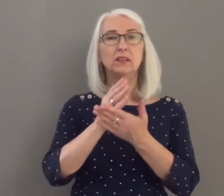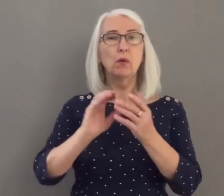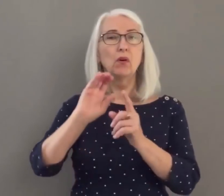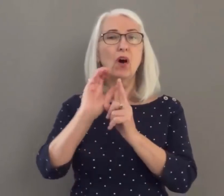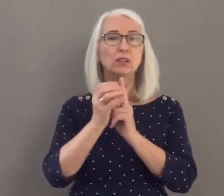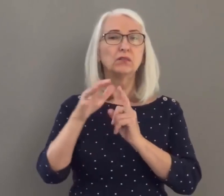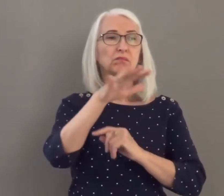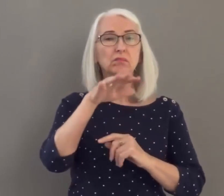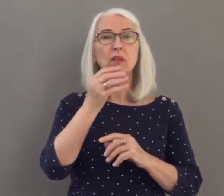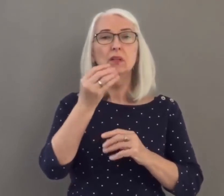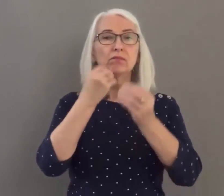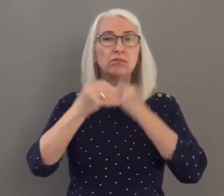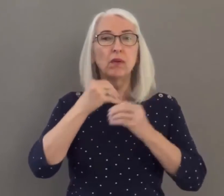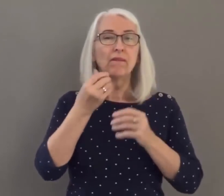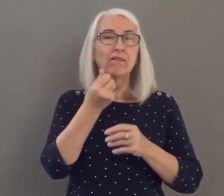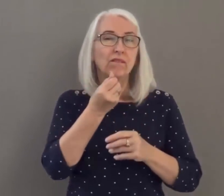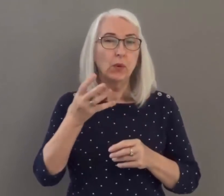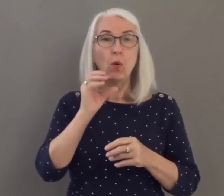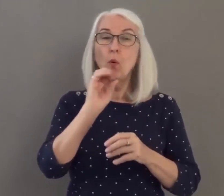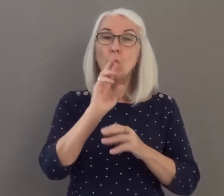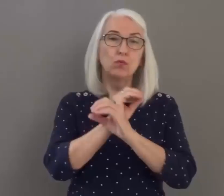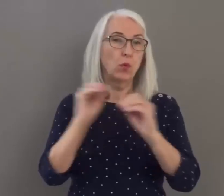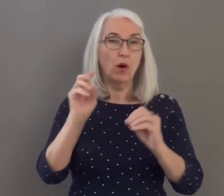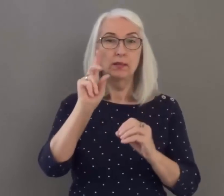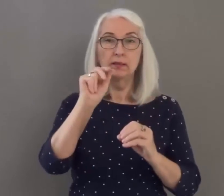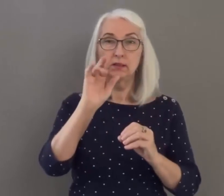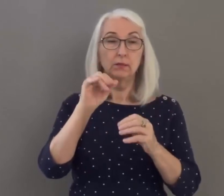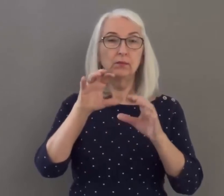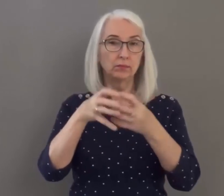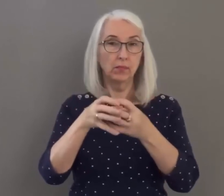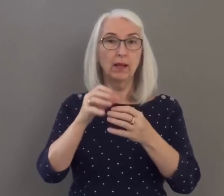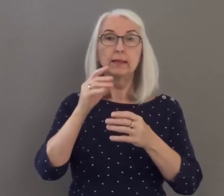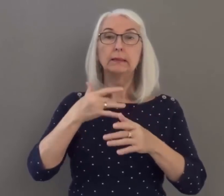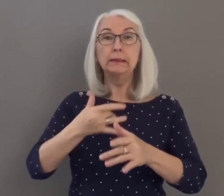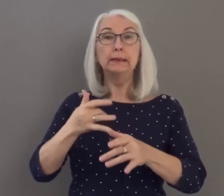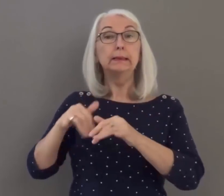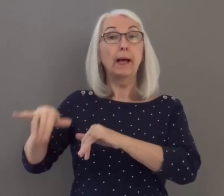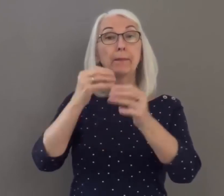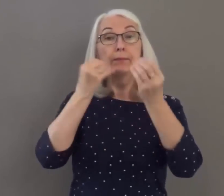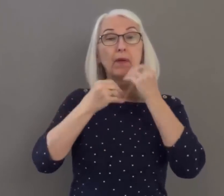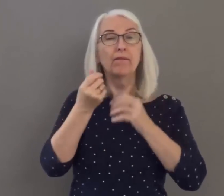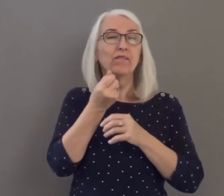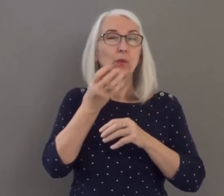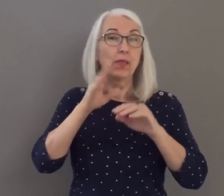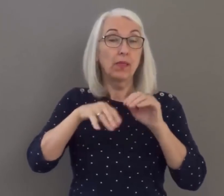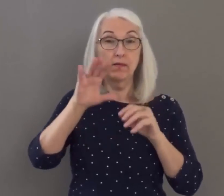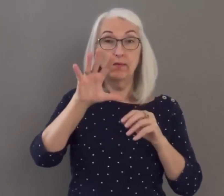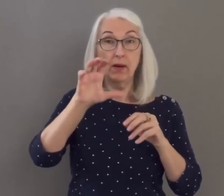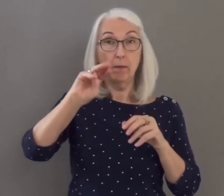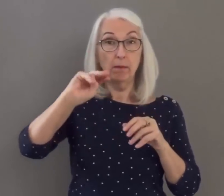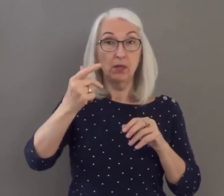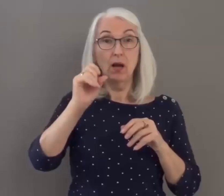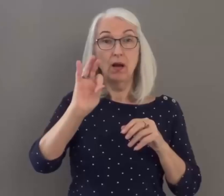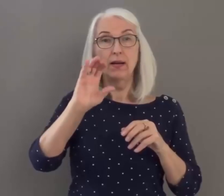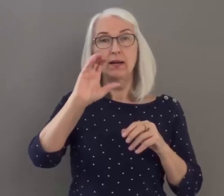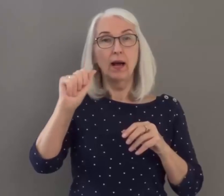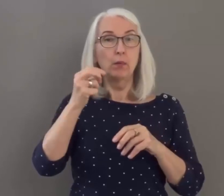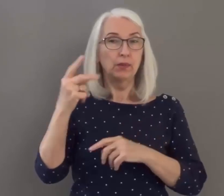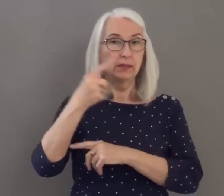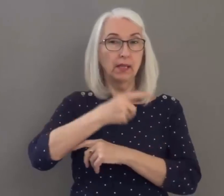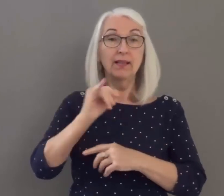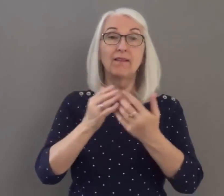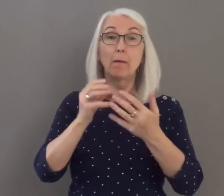Some cultures consume few or no dairy products and typically ingest fewer than 500 milligrams of calcium per day.